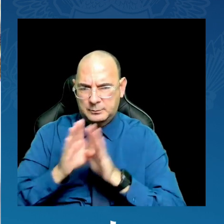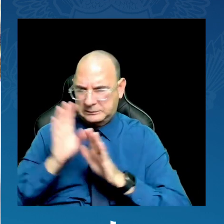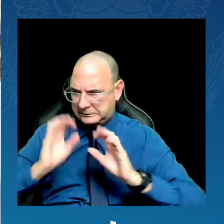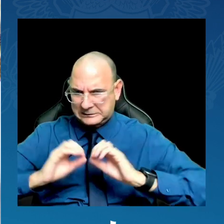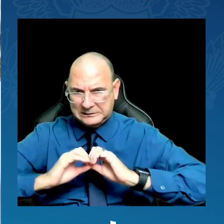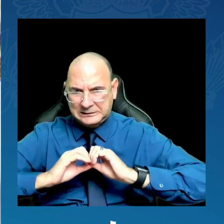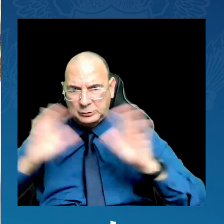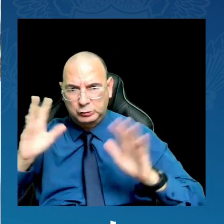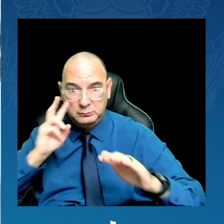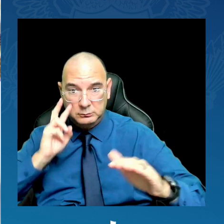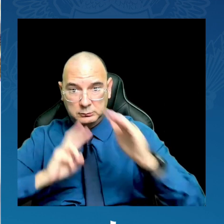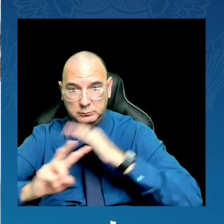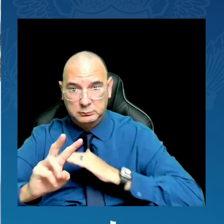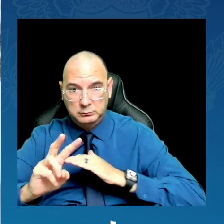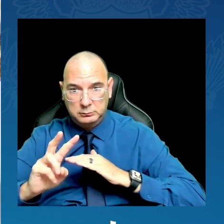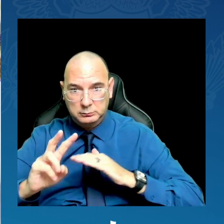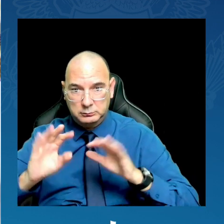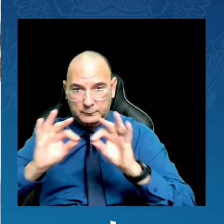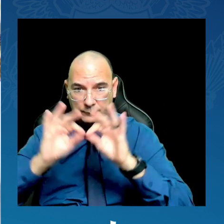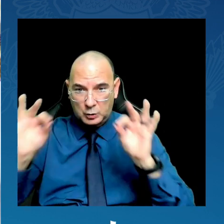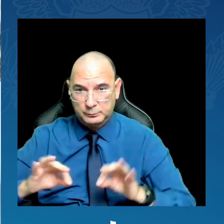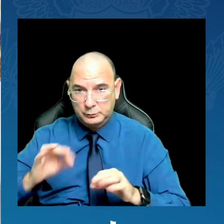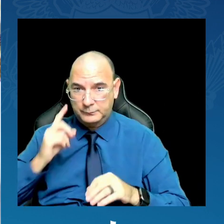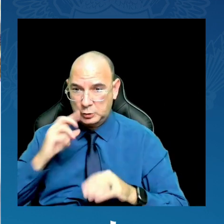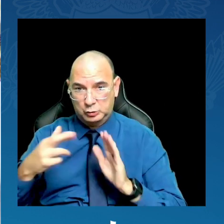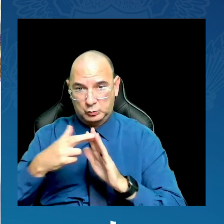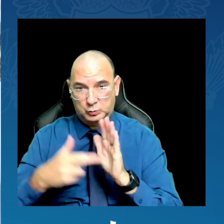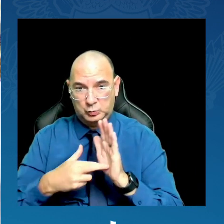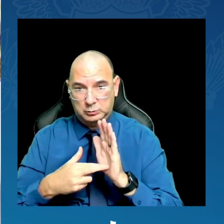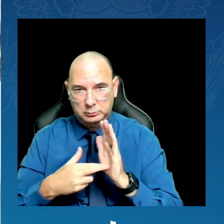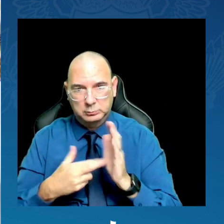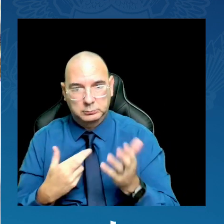that are the function and the product of, again,